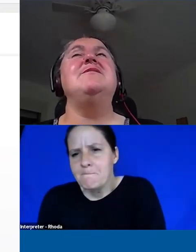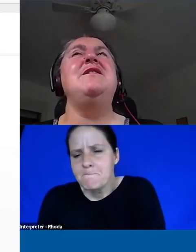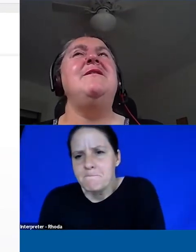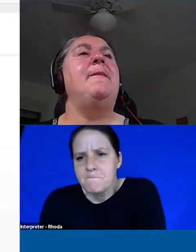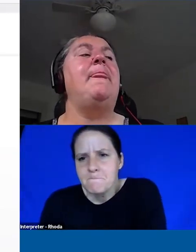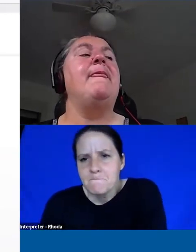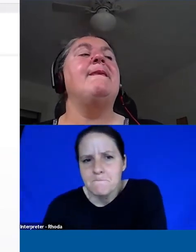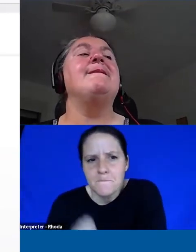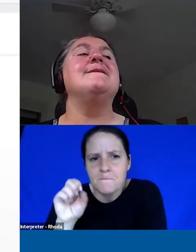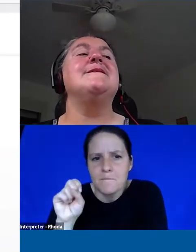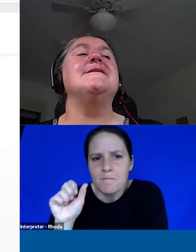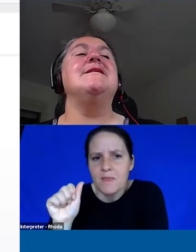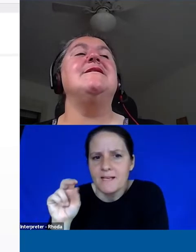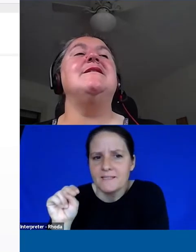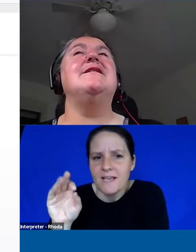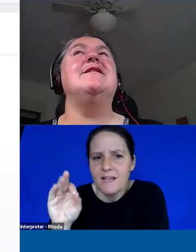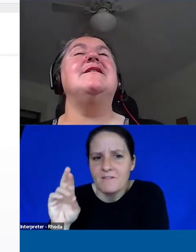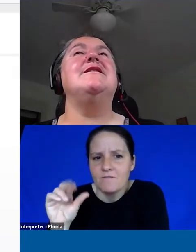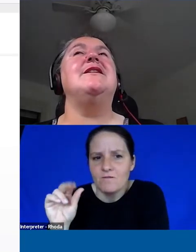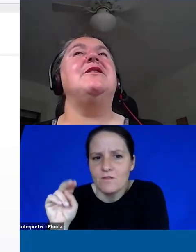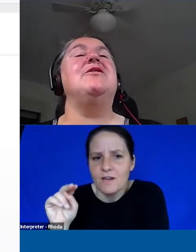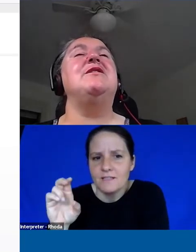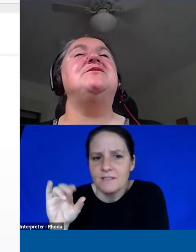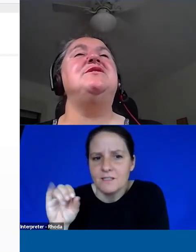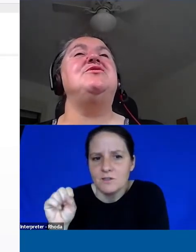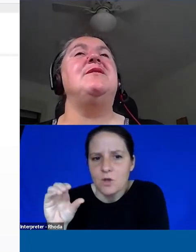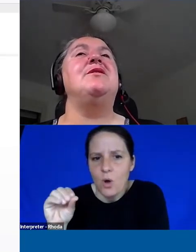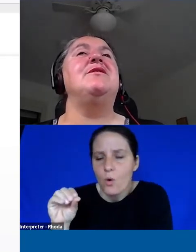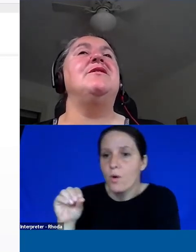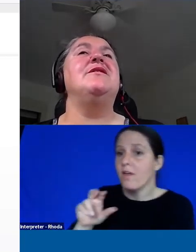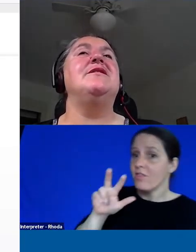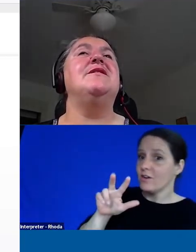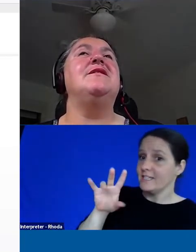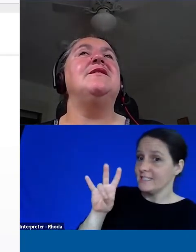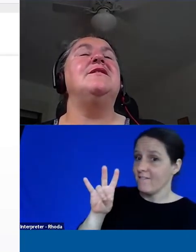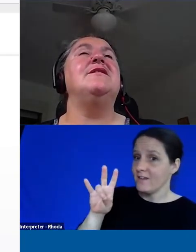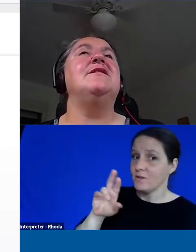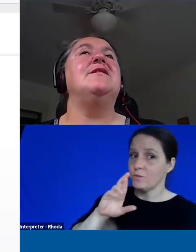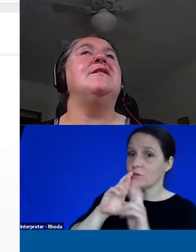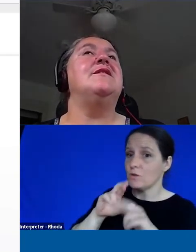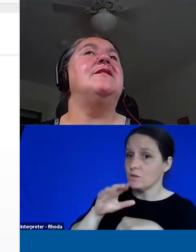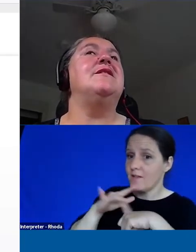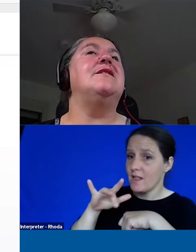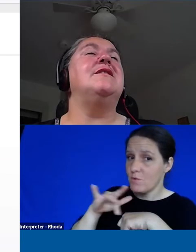Come on. [Screen Reader] 37 Results are available. There we go. Much easier number. List, Arizona, Santa Cruz,